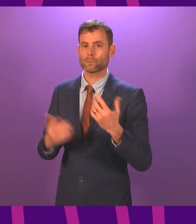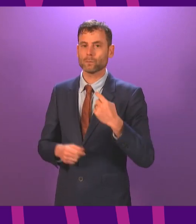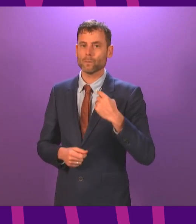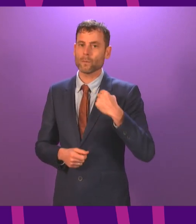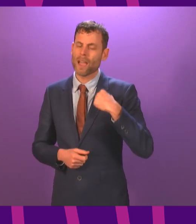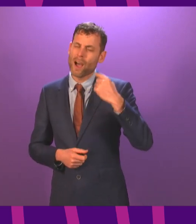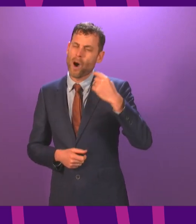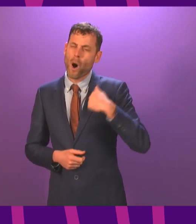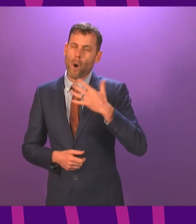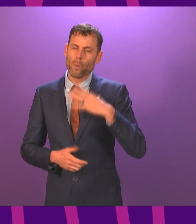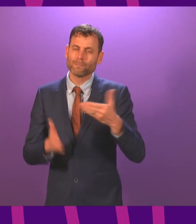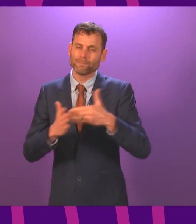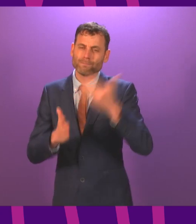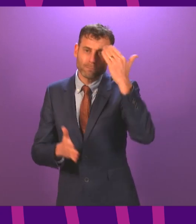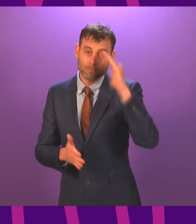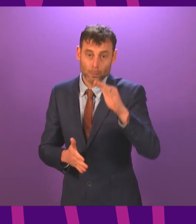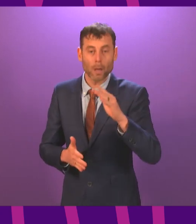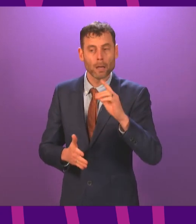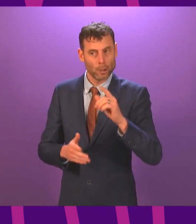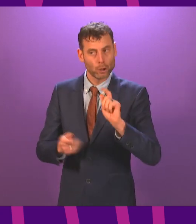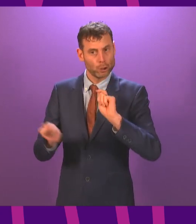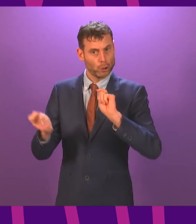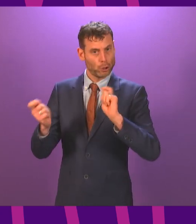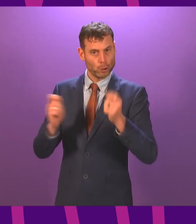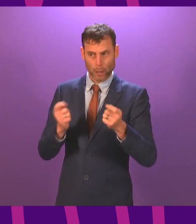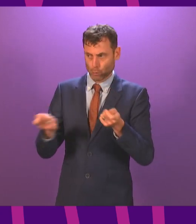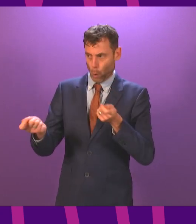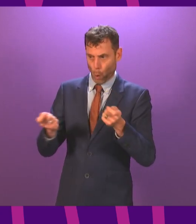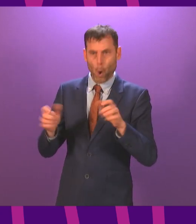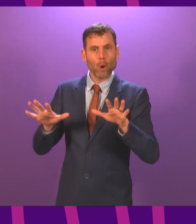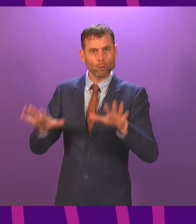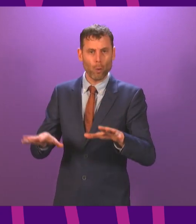It is important to stress that, because I know that for some people whose area has been